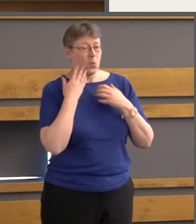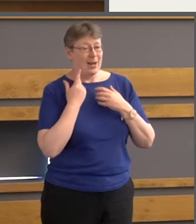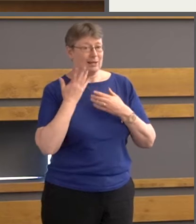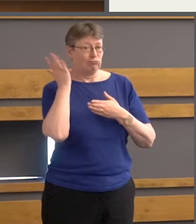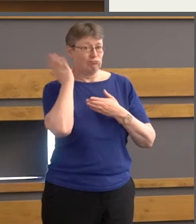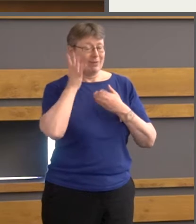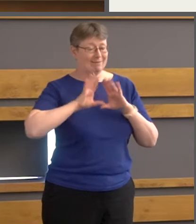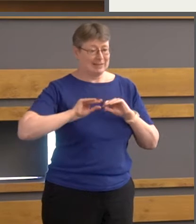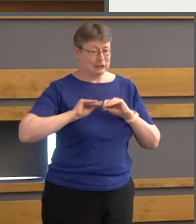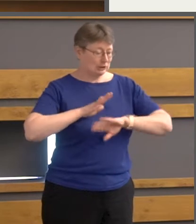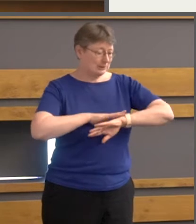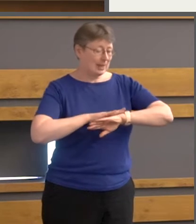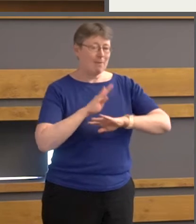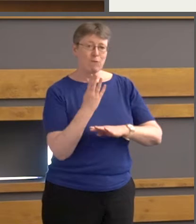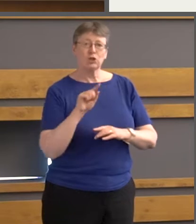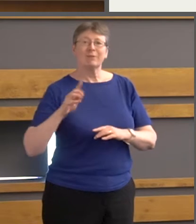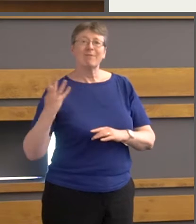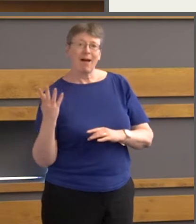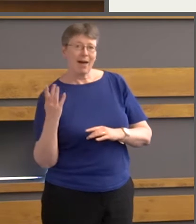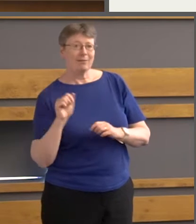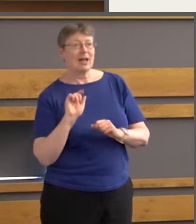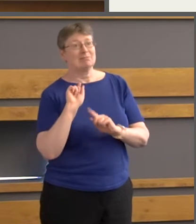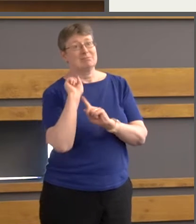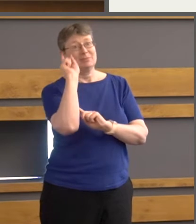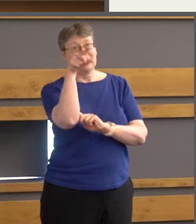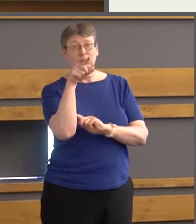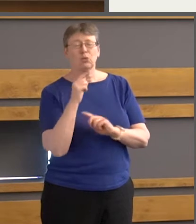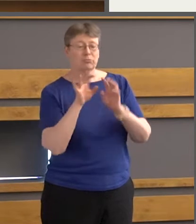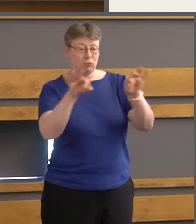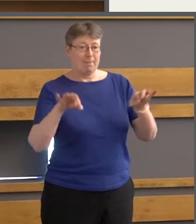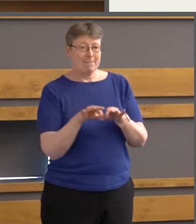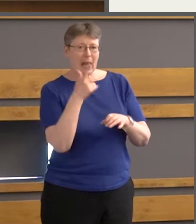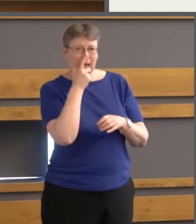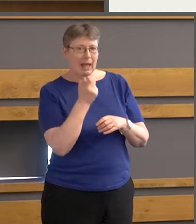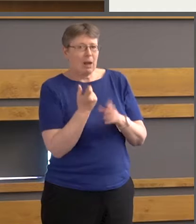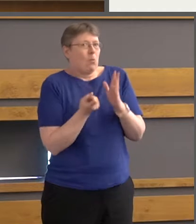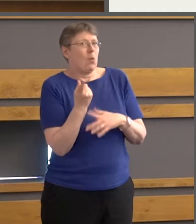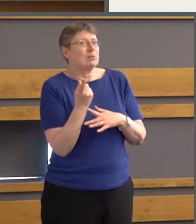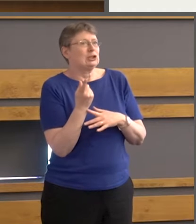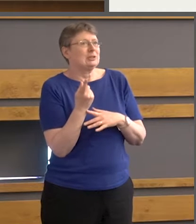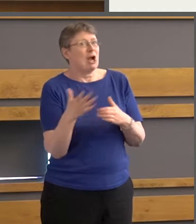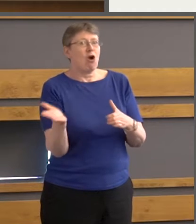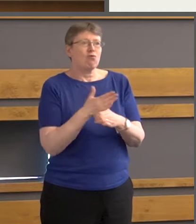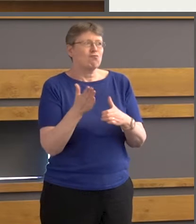between four and five next door in the Western Studio, we have the opportunity to see some of the original photographs and documents